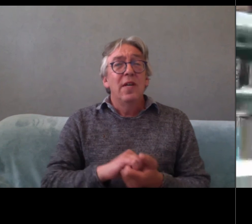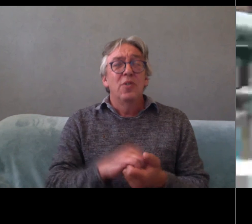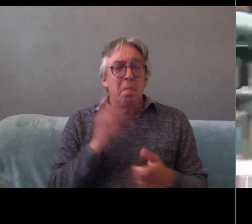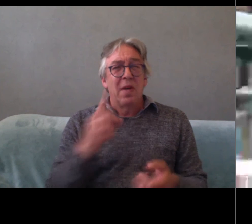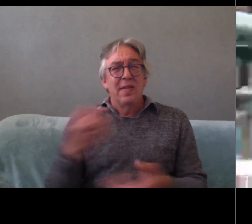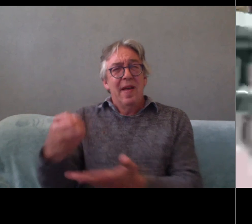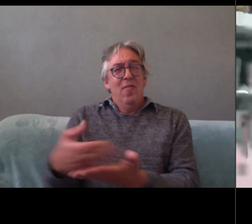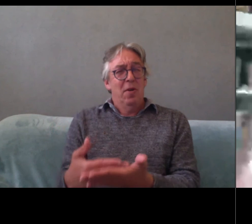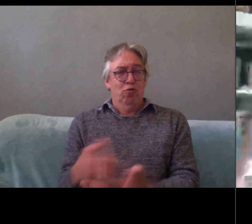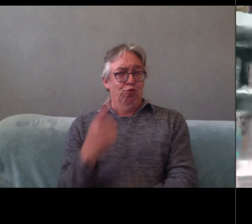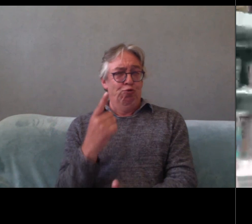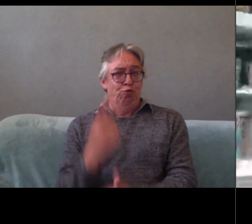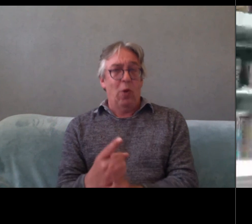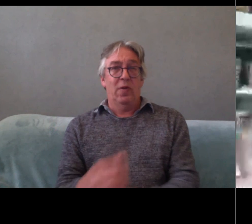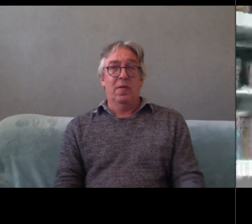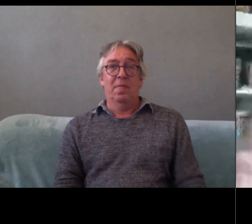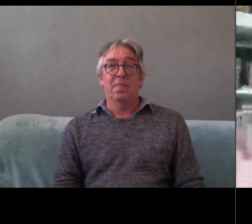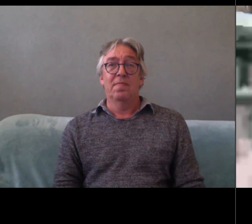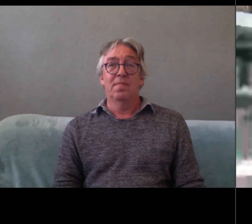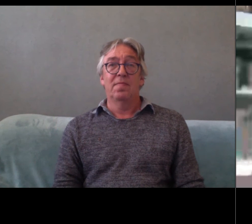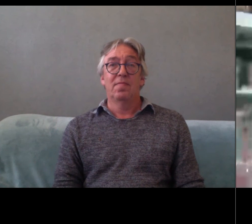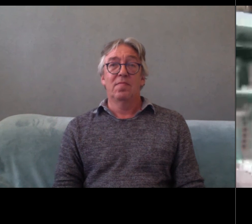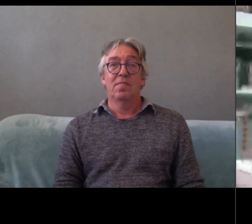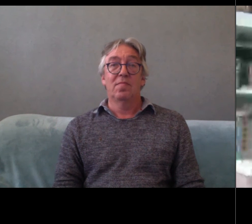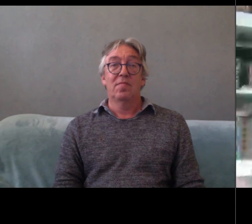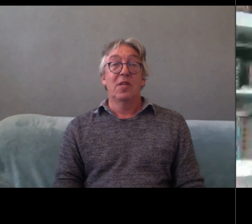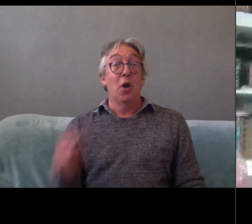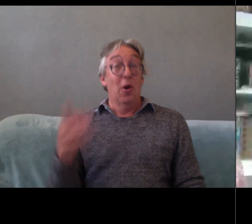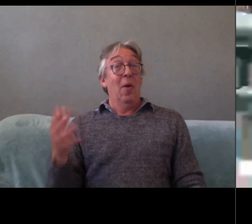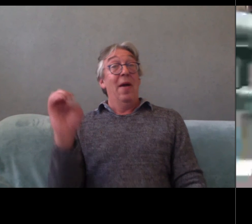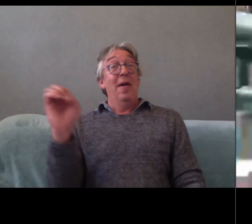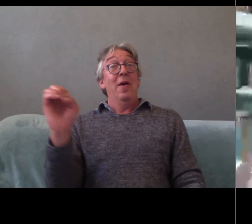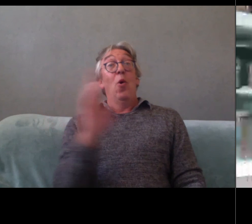when the people from the Commission speaking about the nice things